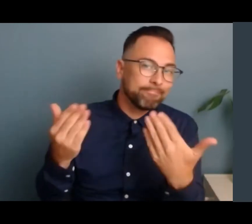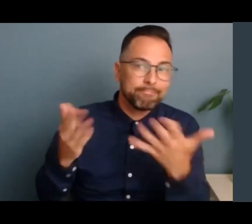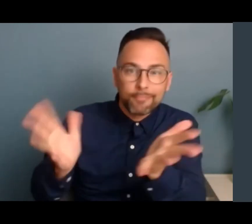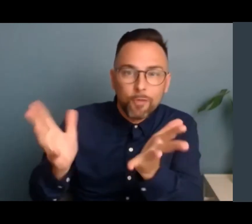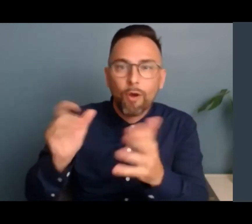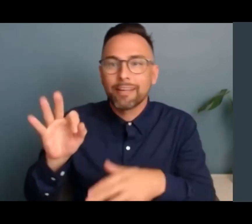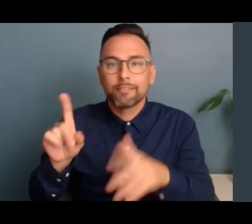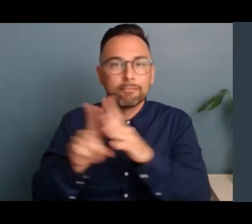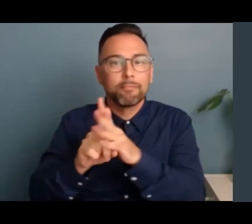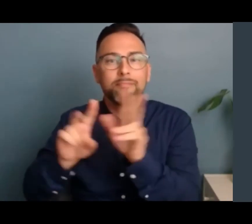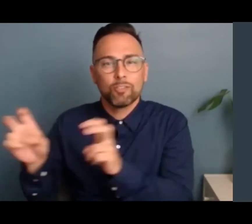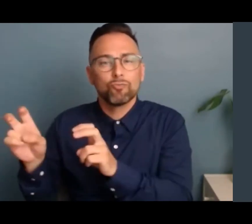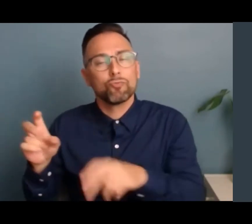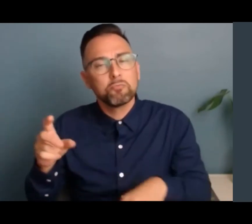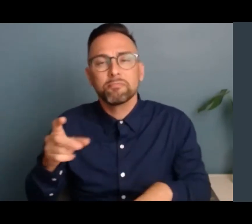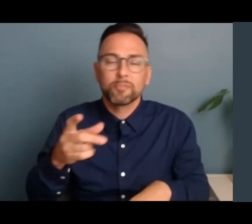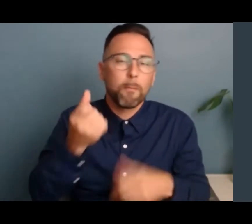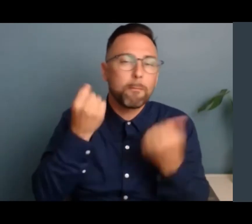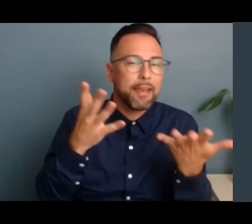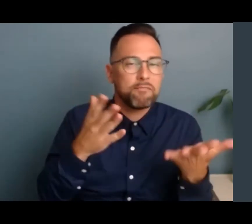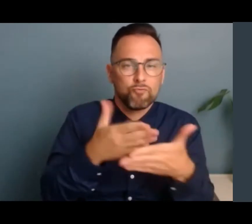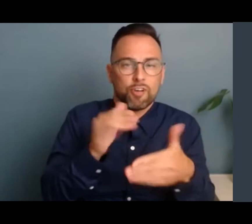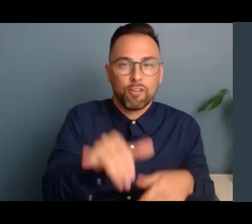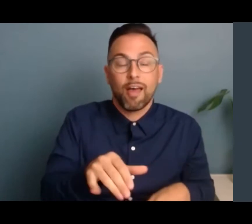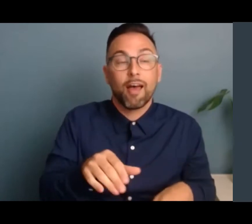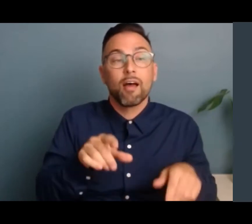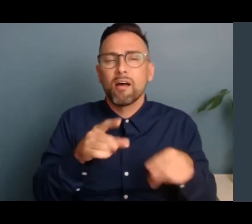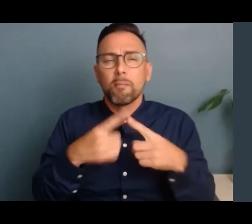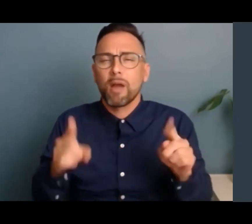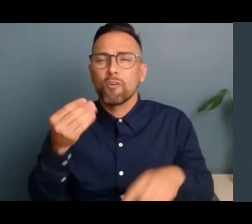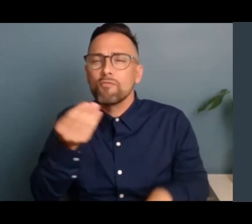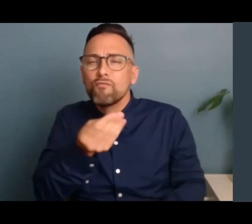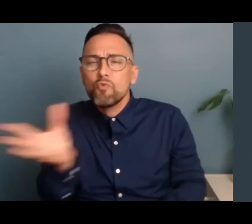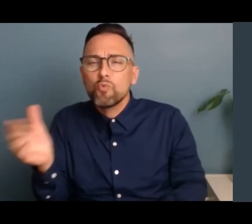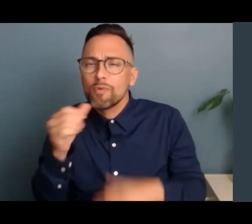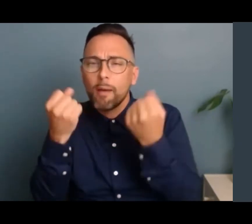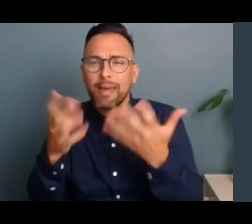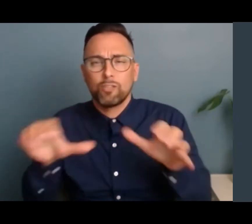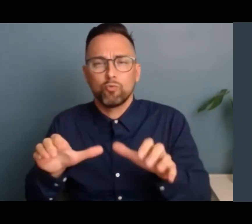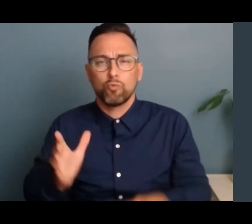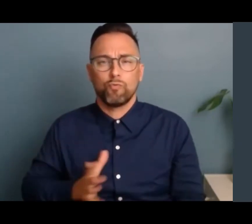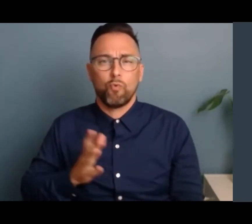for them to come in and talk about issues as they occur. A lot of Disability Services shared that.